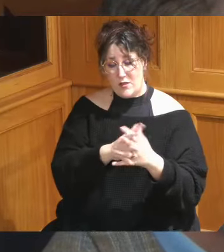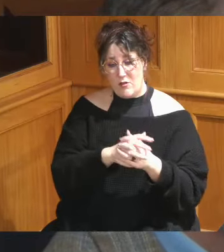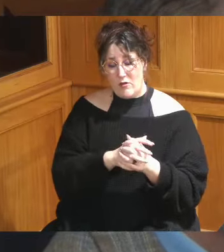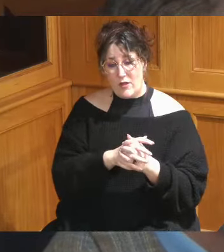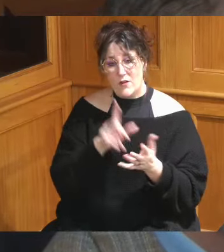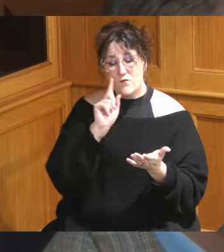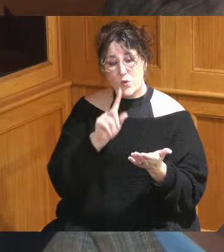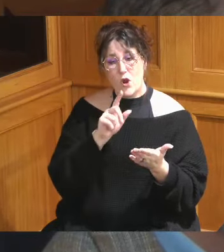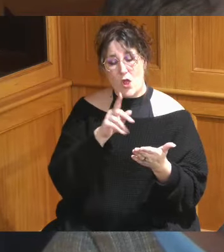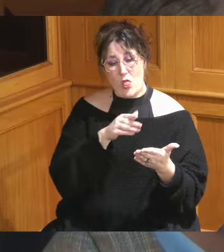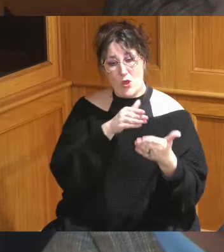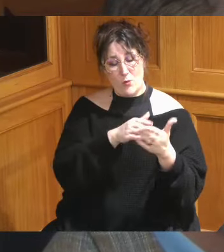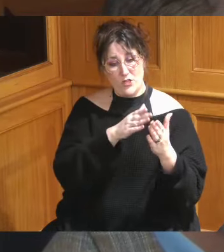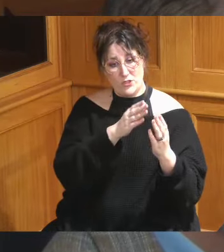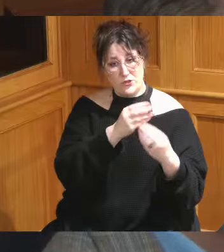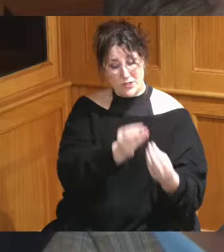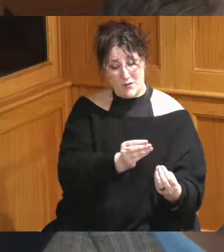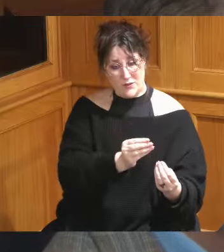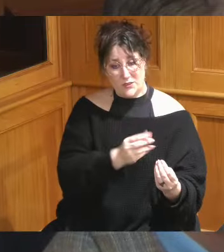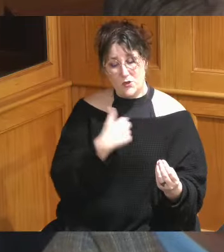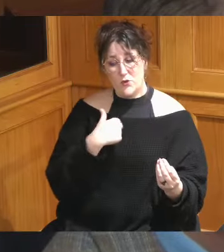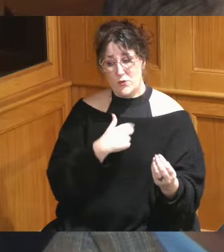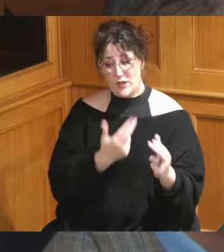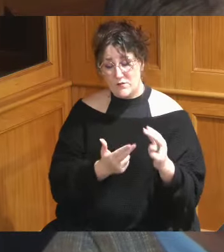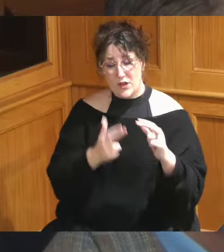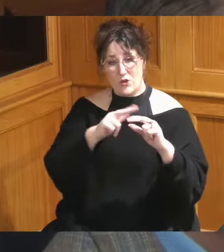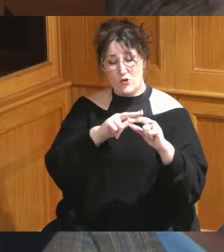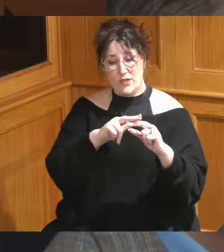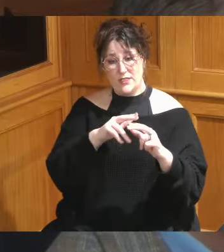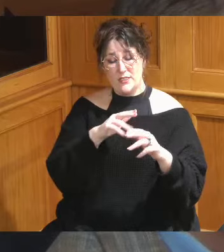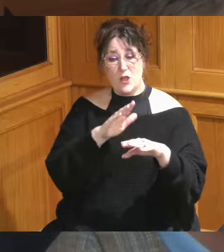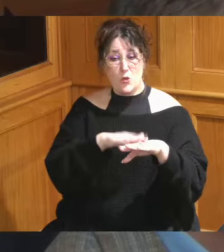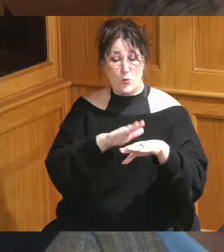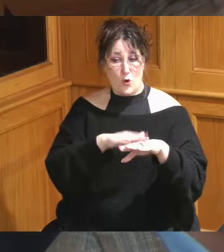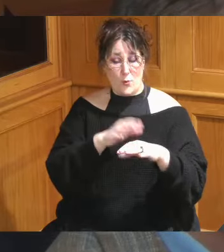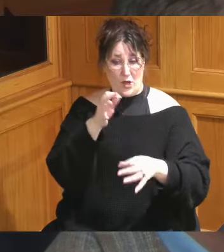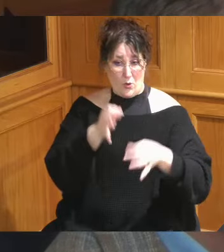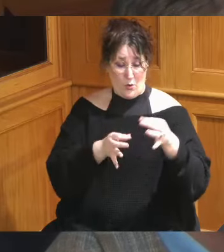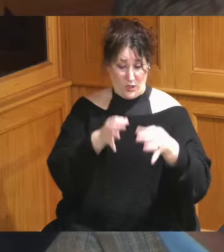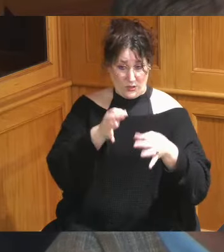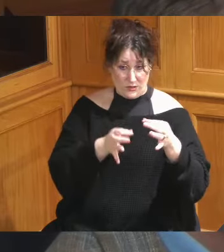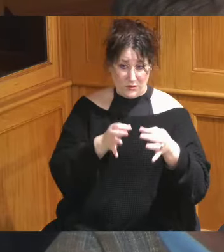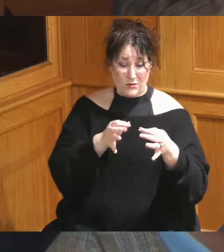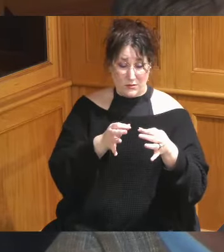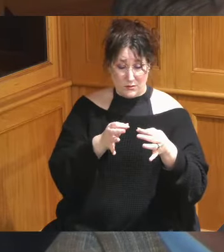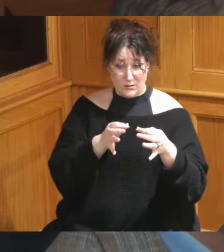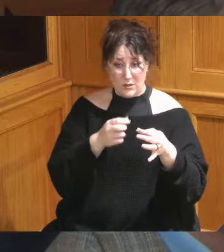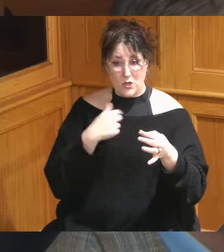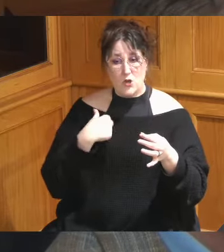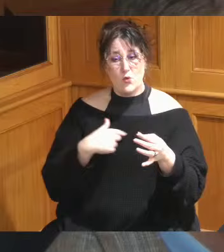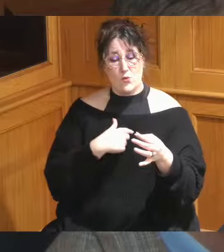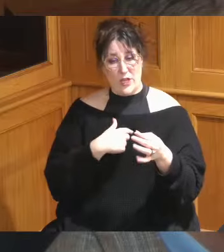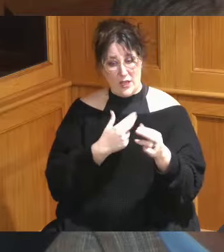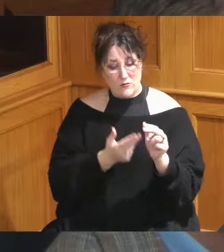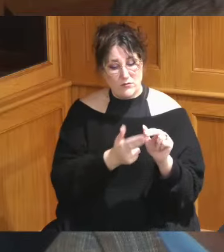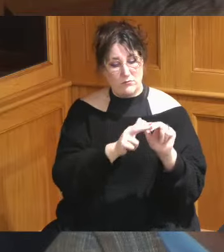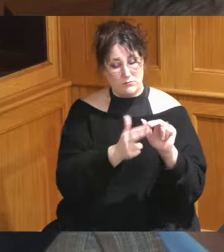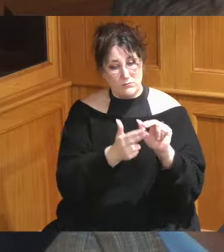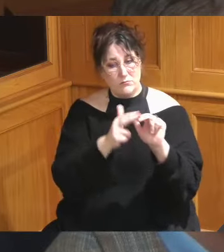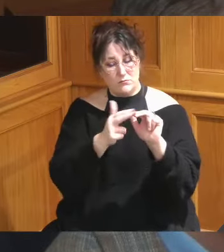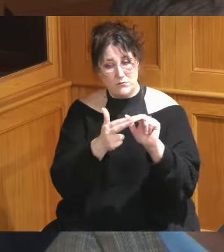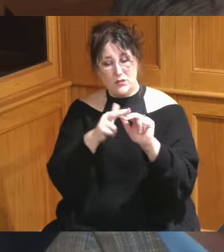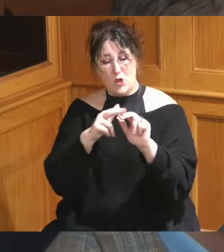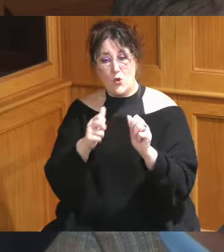Prosecutor's office. We increased the Probate Court. So we put some increases around inscilarity